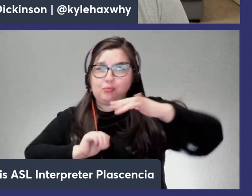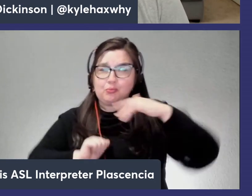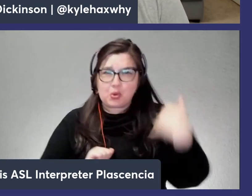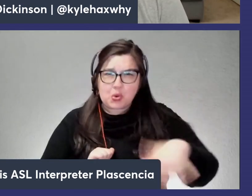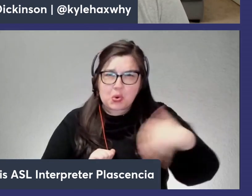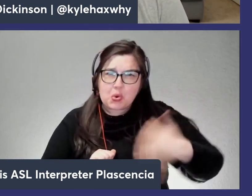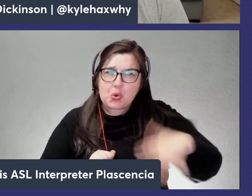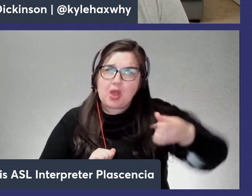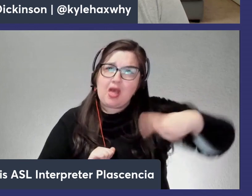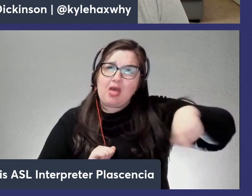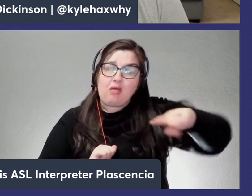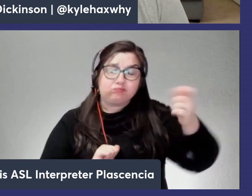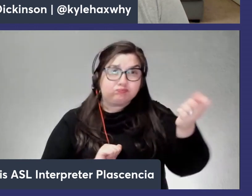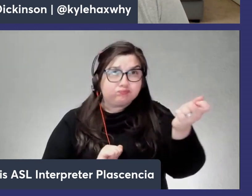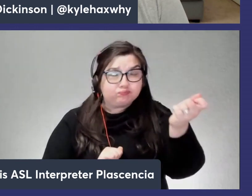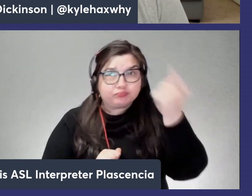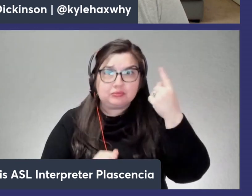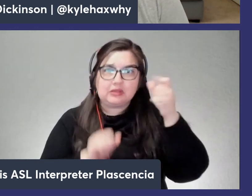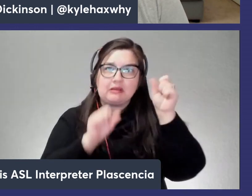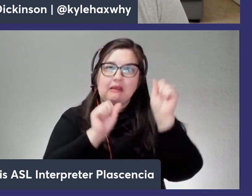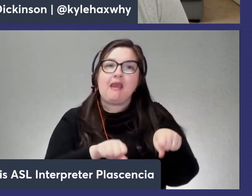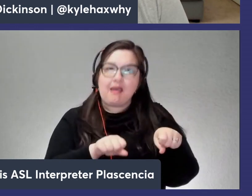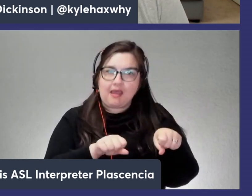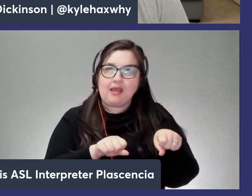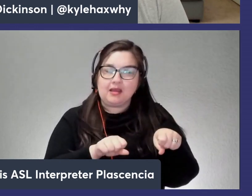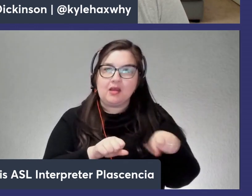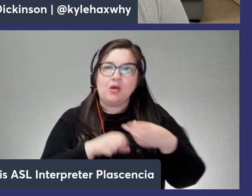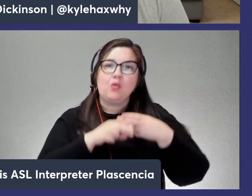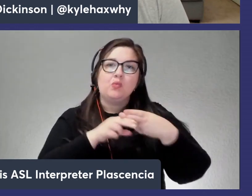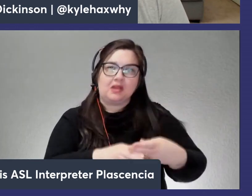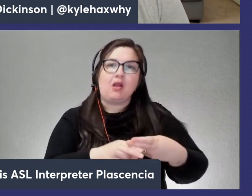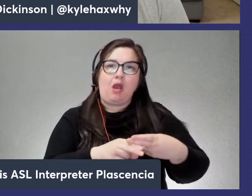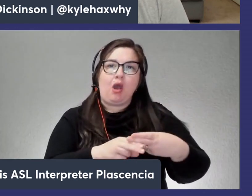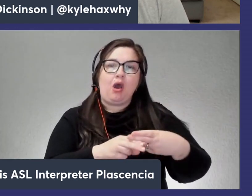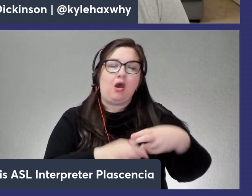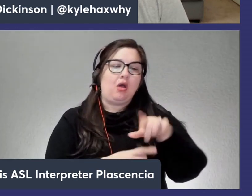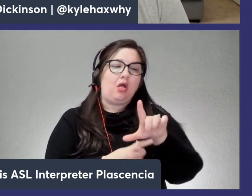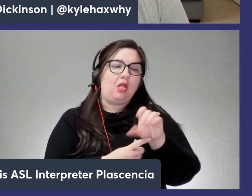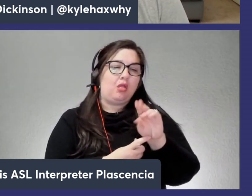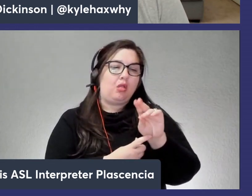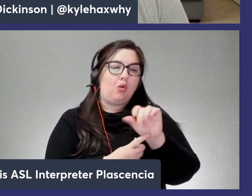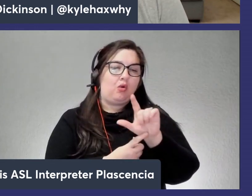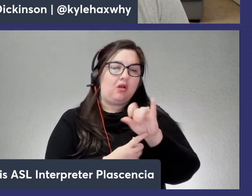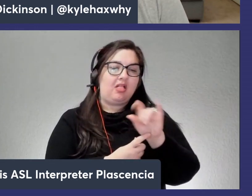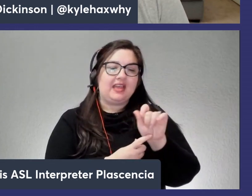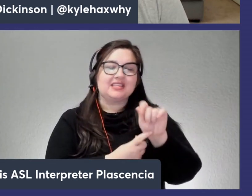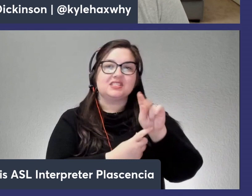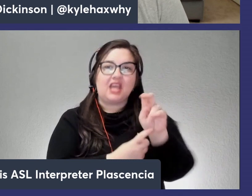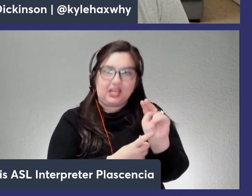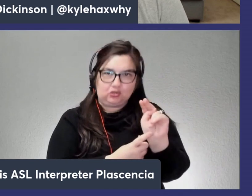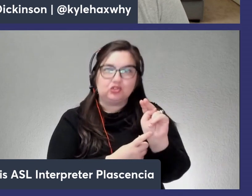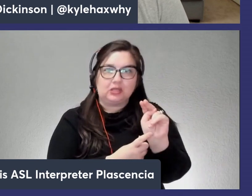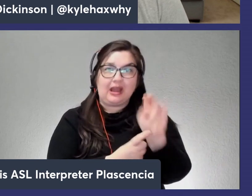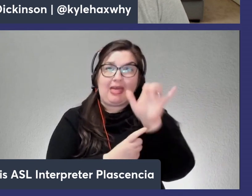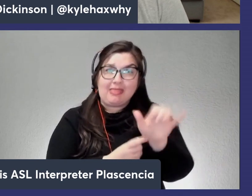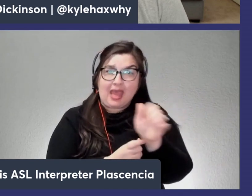the origin language, and that we call it localization. That is another big reason where machine translations are used.